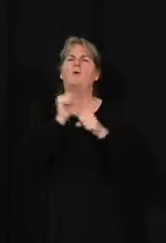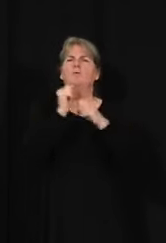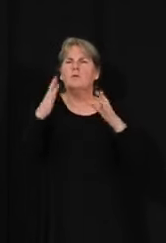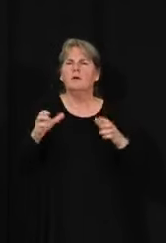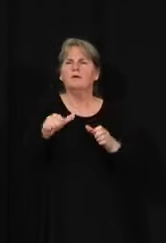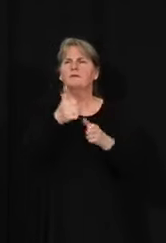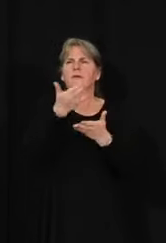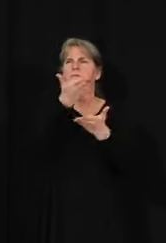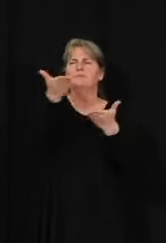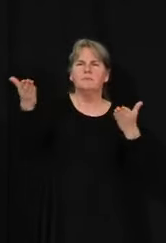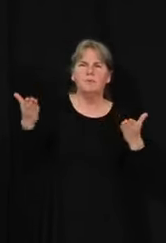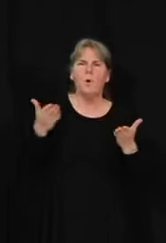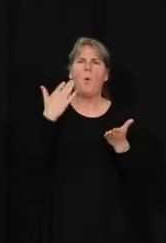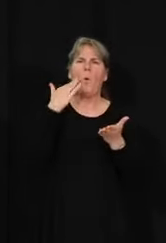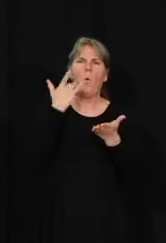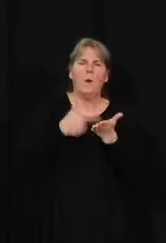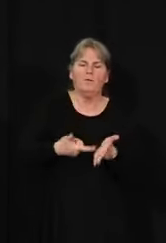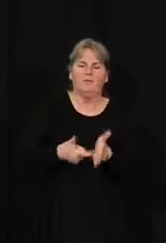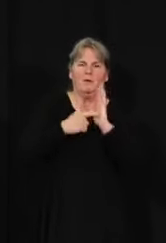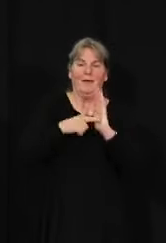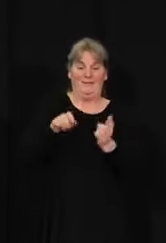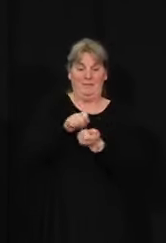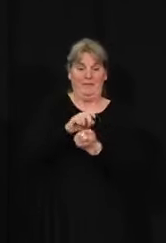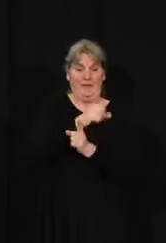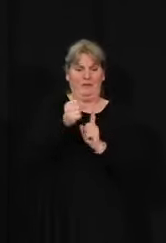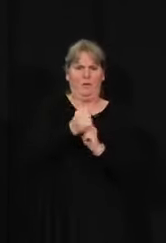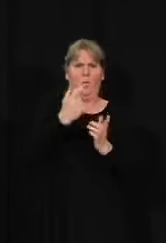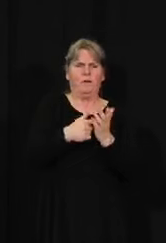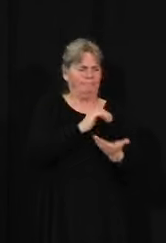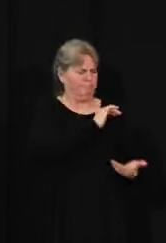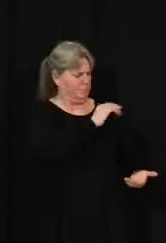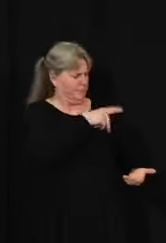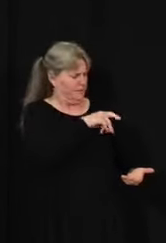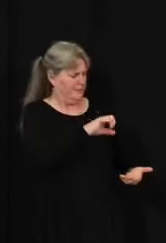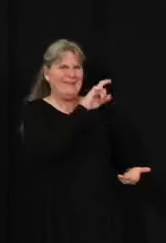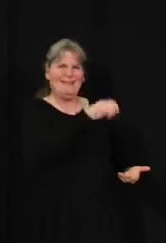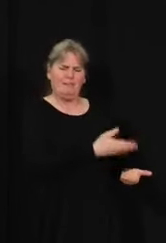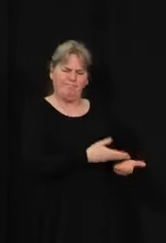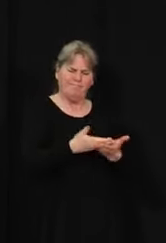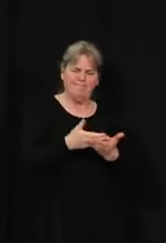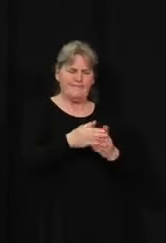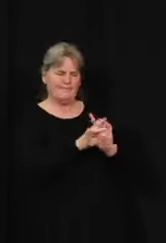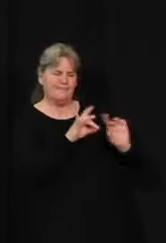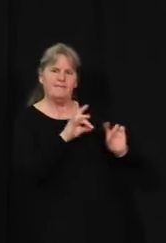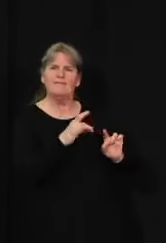allied professionals and other sectors on what PPE in what situations.